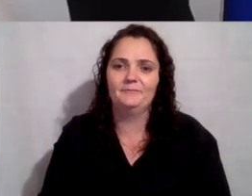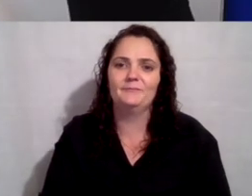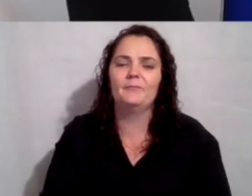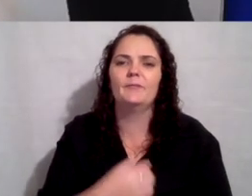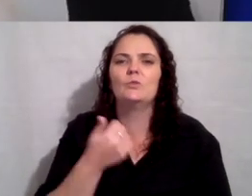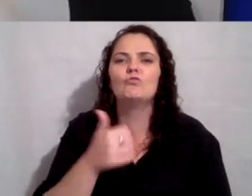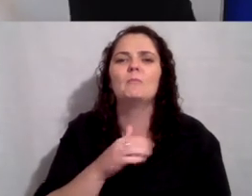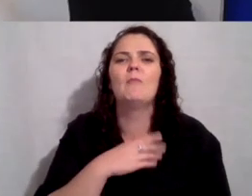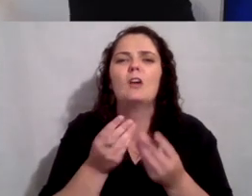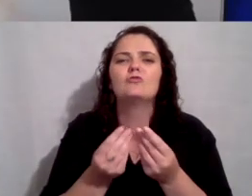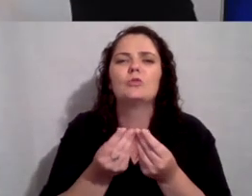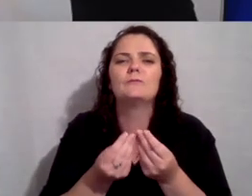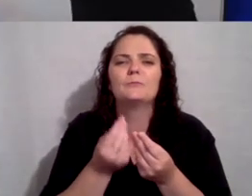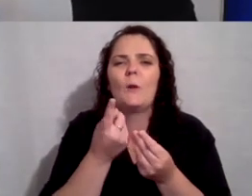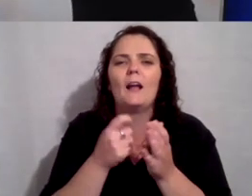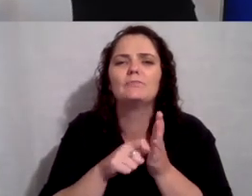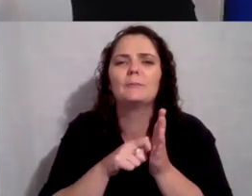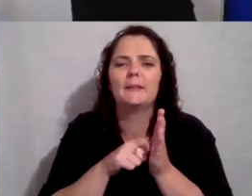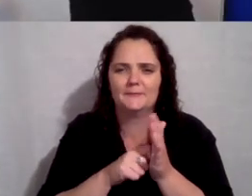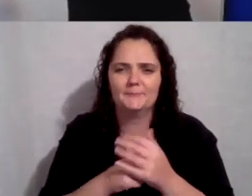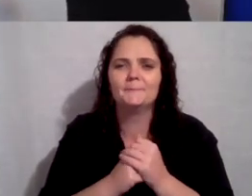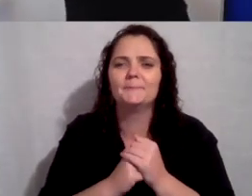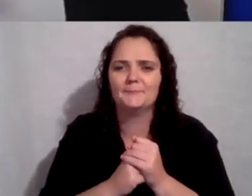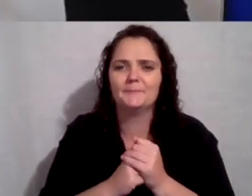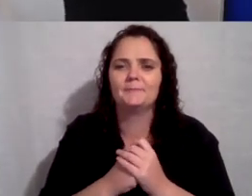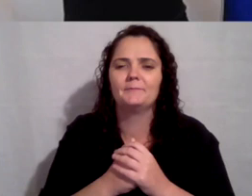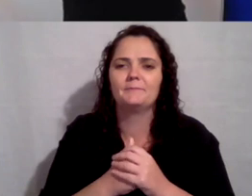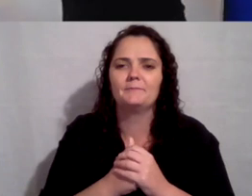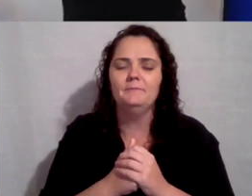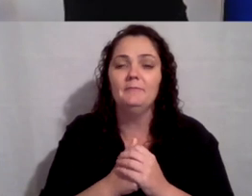kneaded eraser for this, whatever eraser you have and I'm not